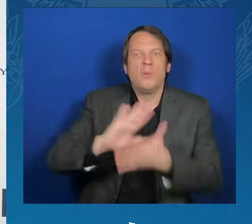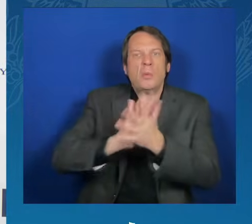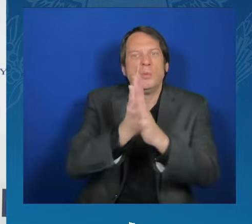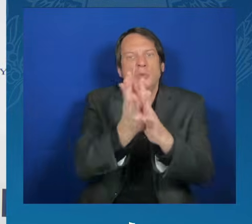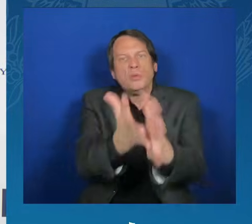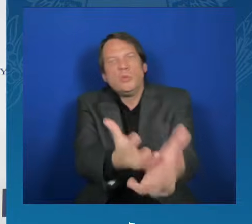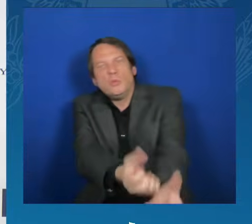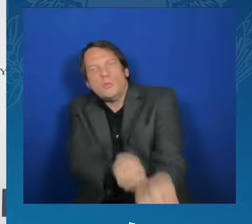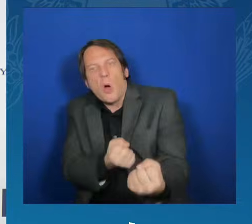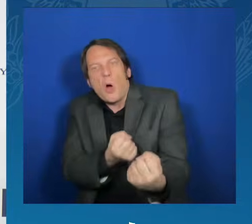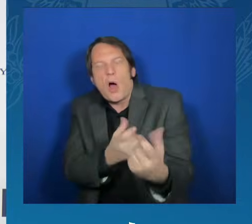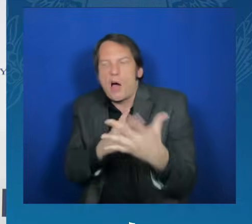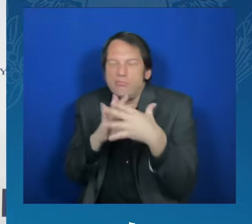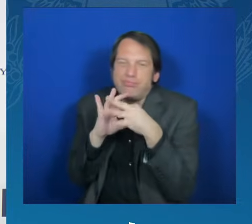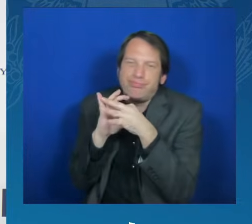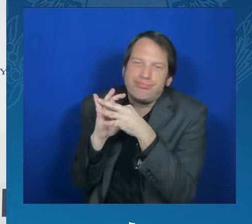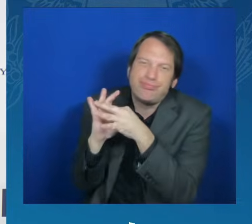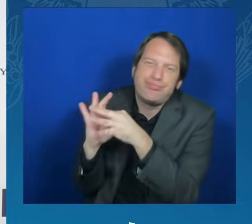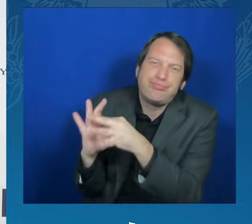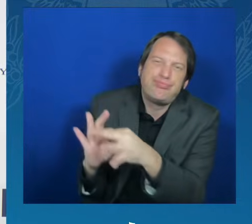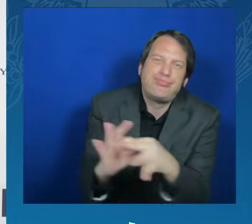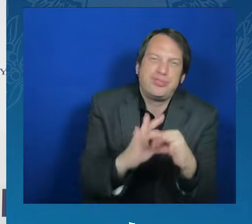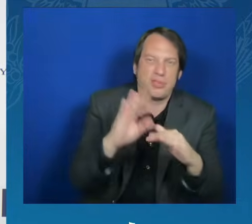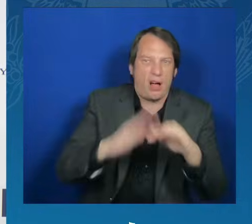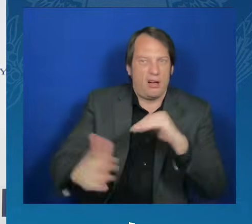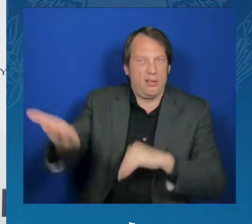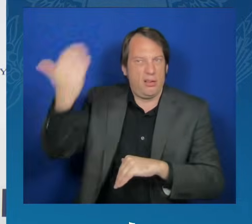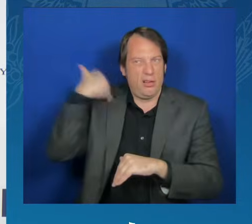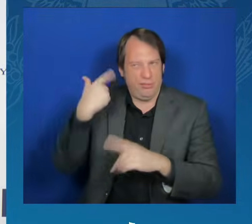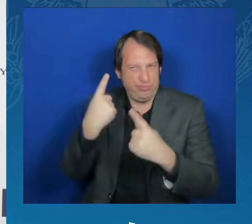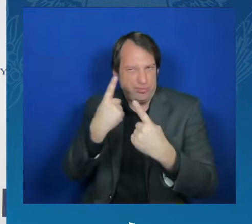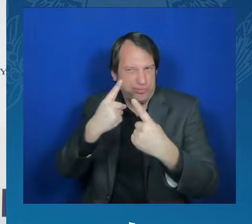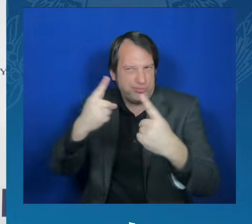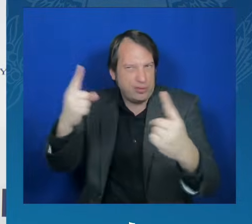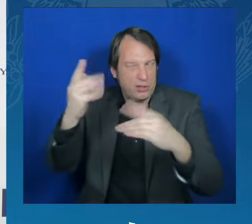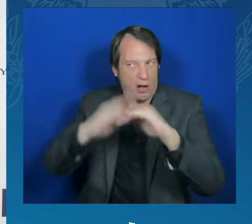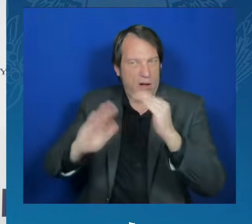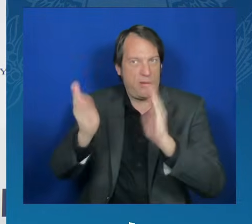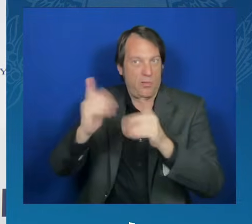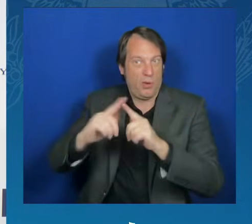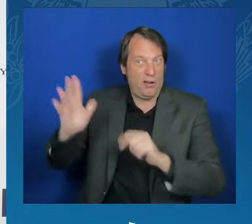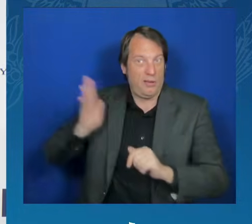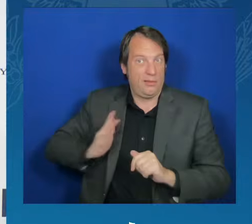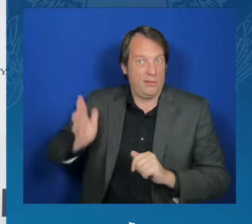with more weapons and forces, including air defense and fighter coverage,